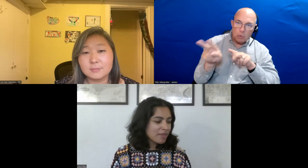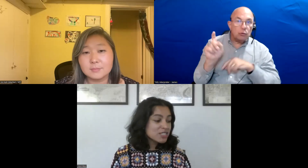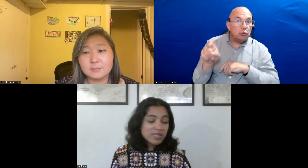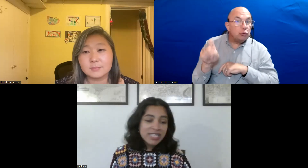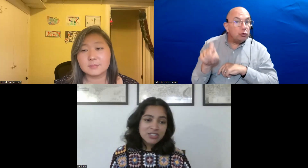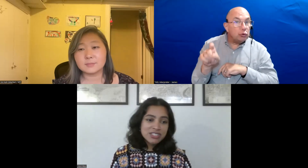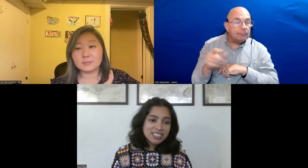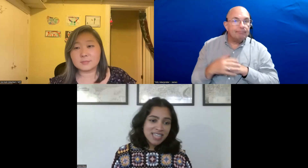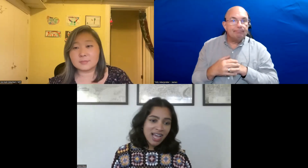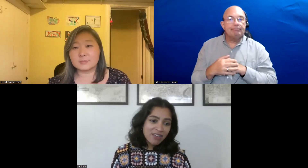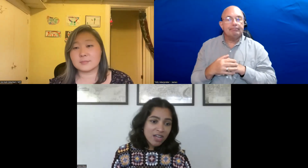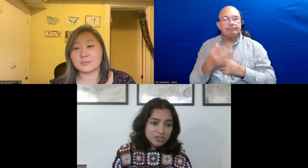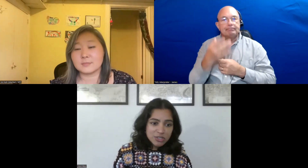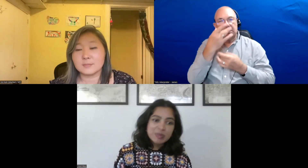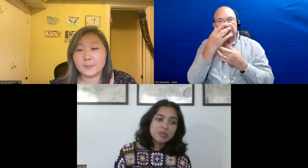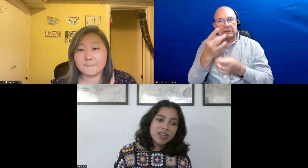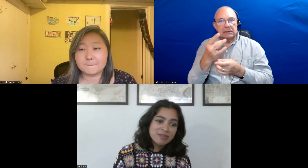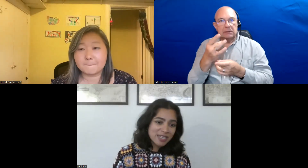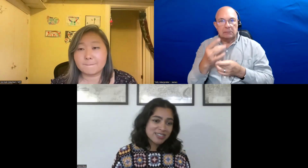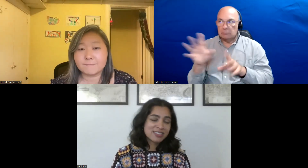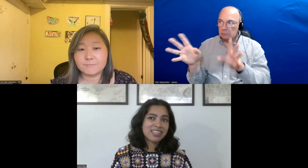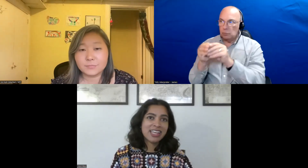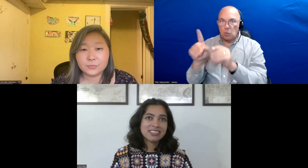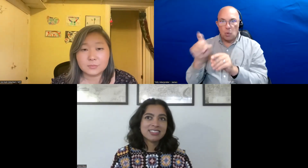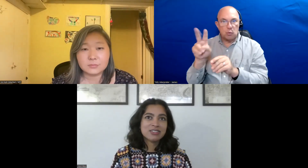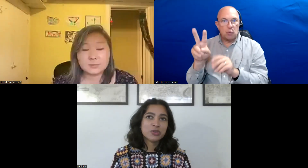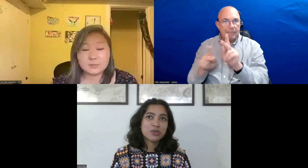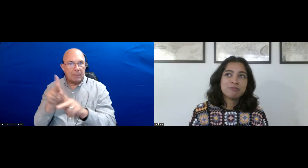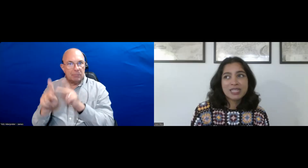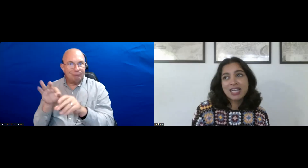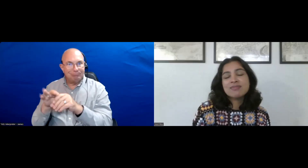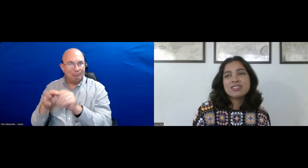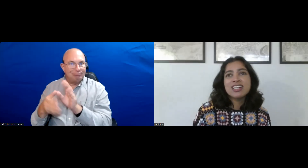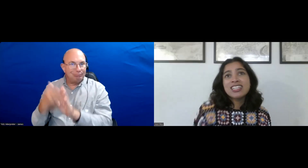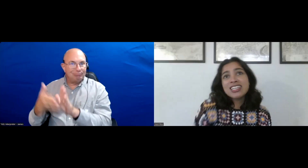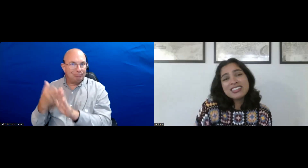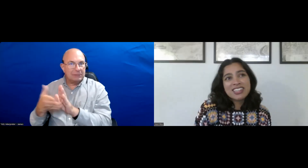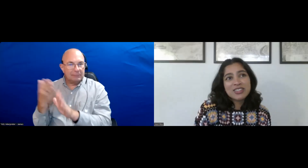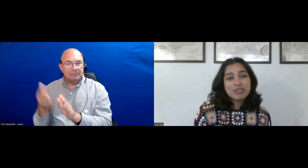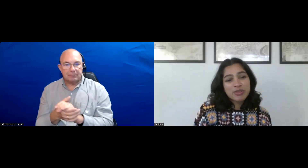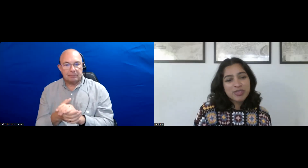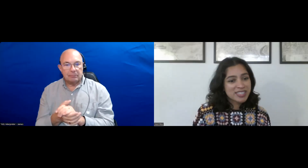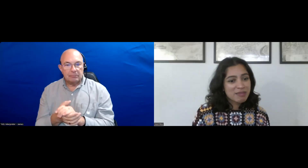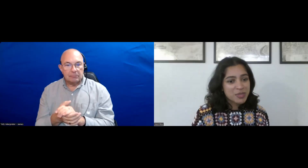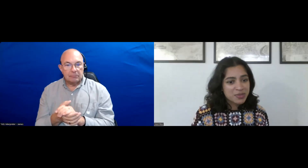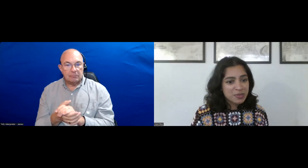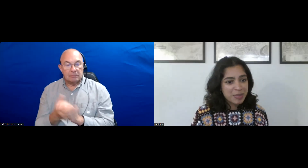is really interesting because it has sort of become the truth is that most of those